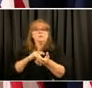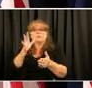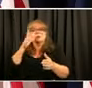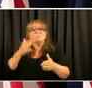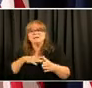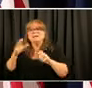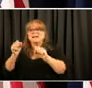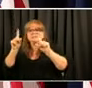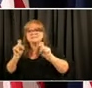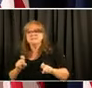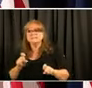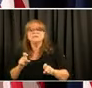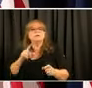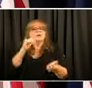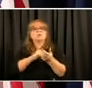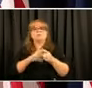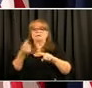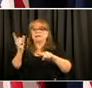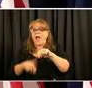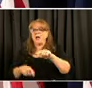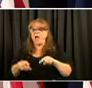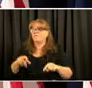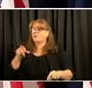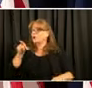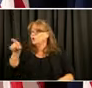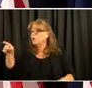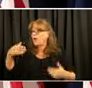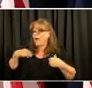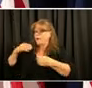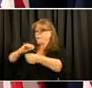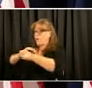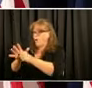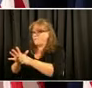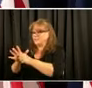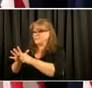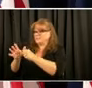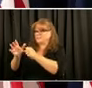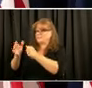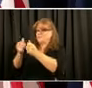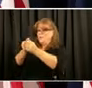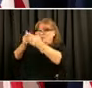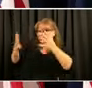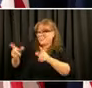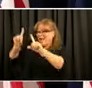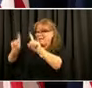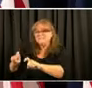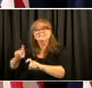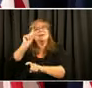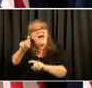um identify coronavirus it's it's it's they might suspect it if you have a cough uh fever